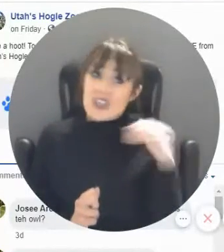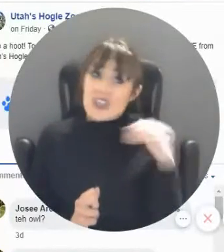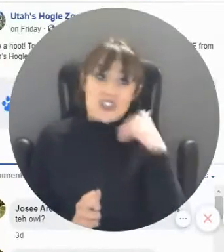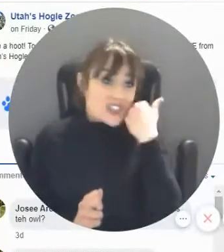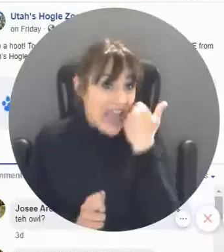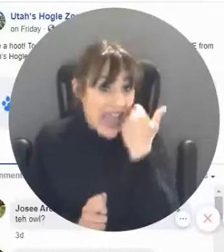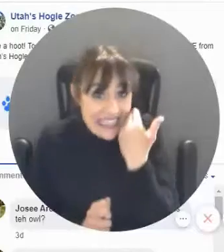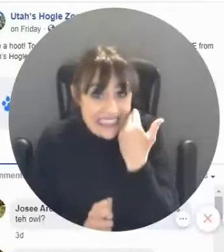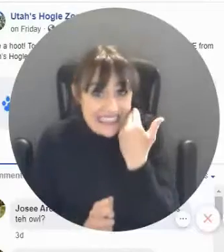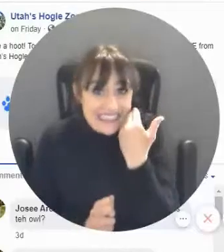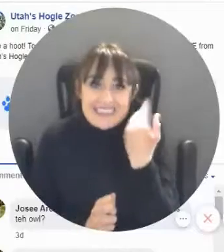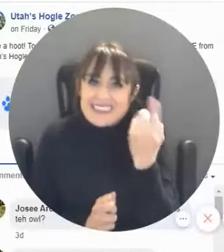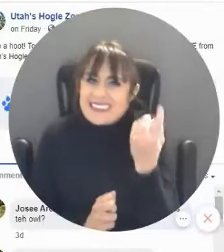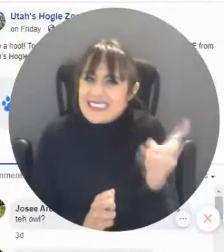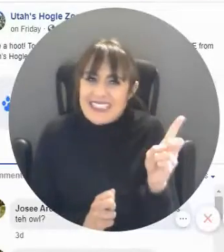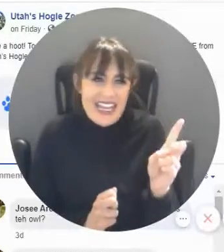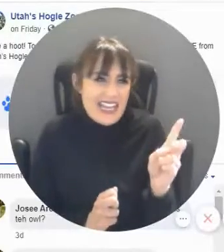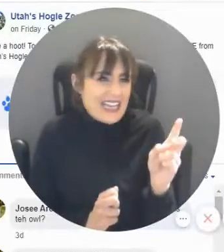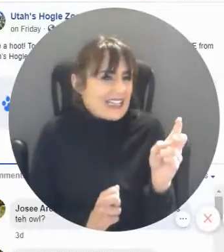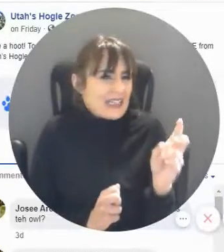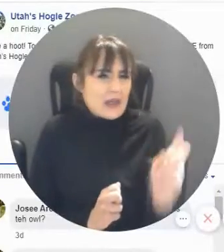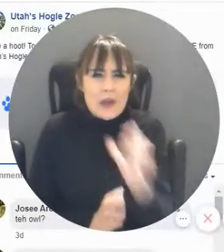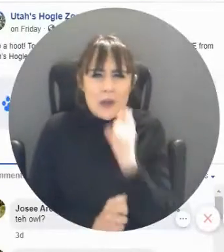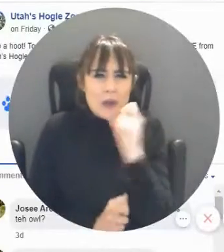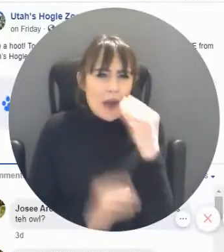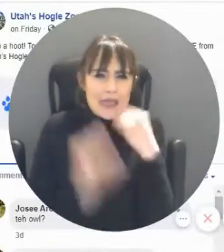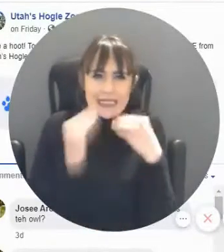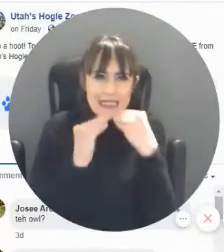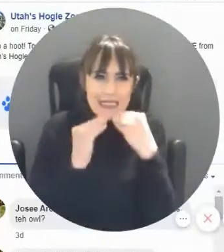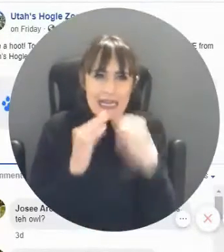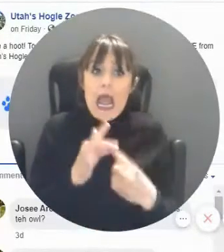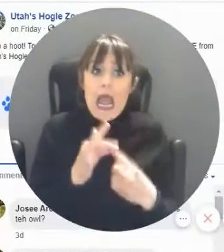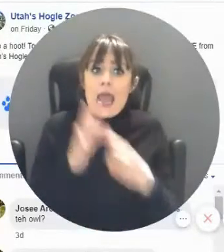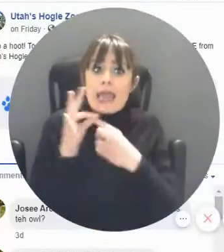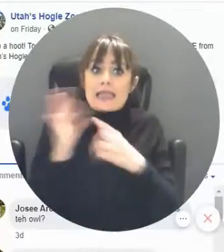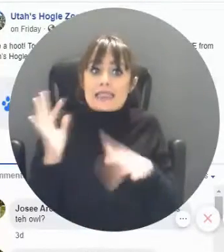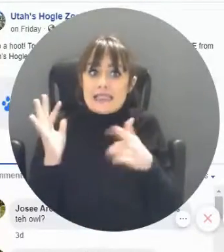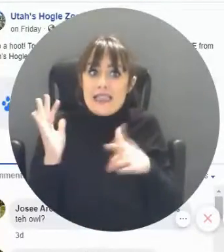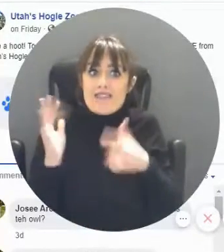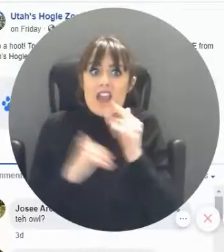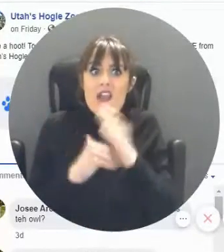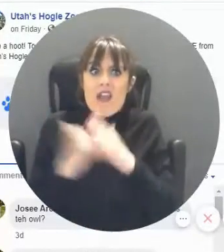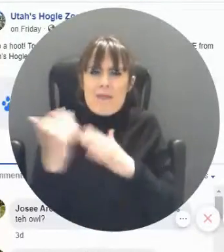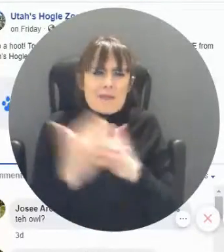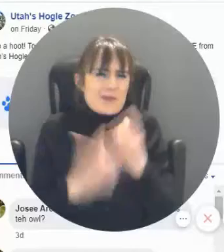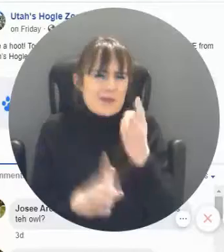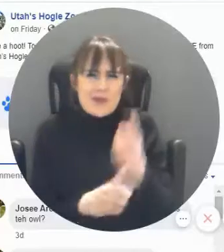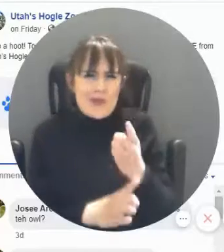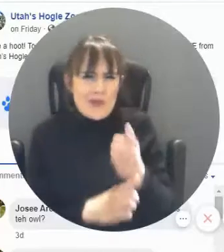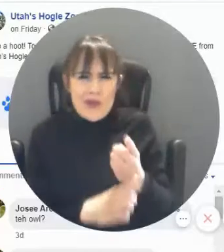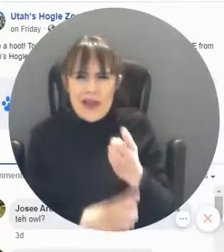Autumn: They don't eat unless they're comfortable. Brad: Yeah, especially being handheld like they are. Autumn: Yeah...